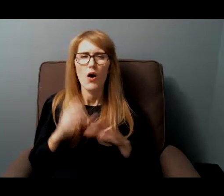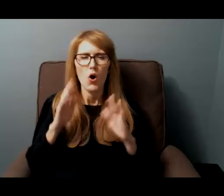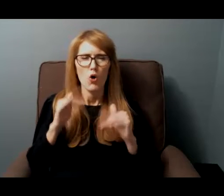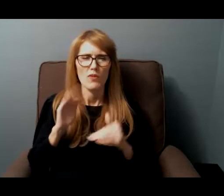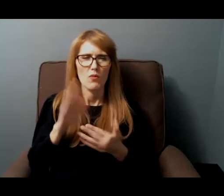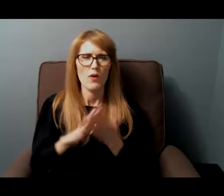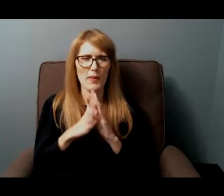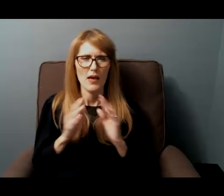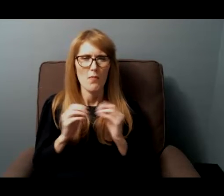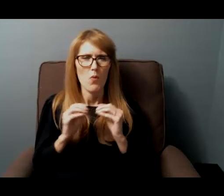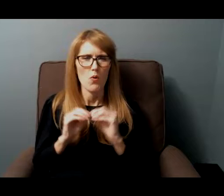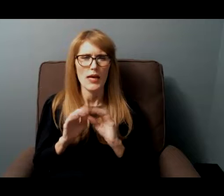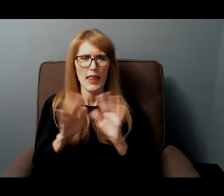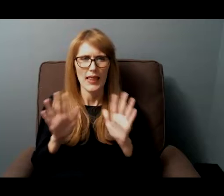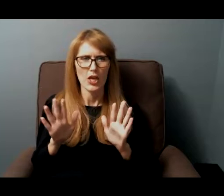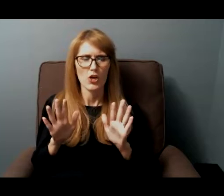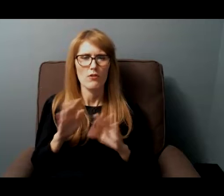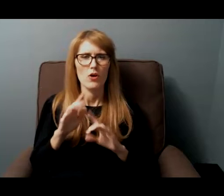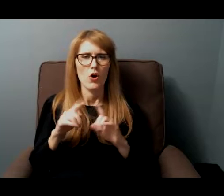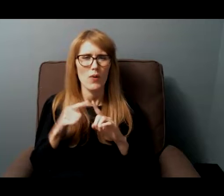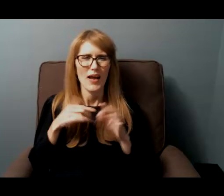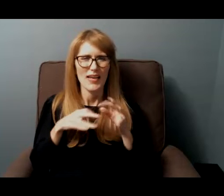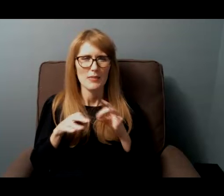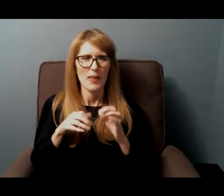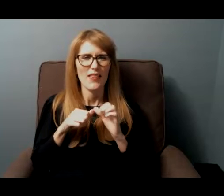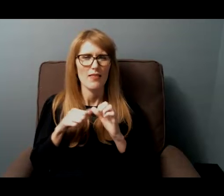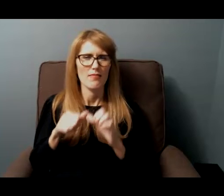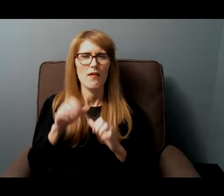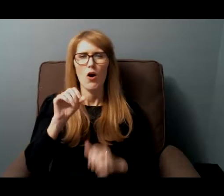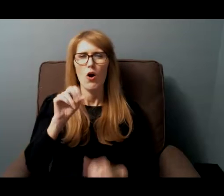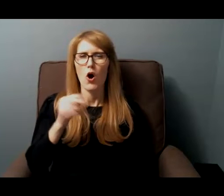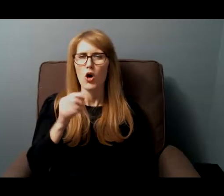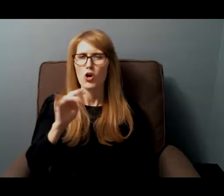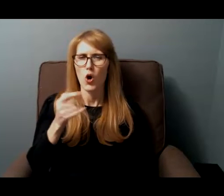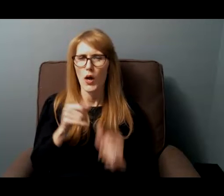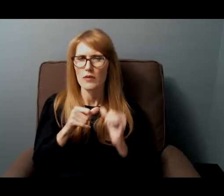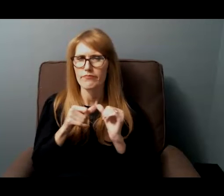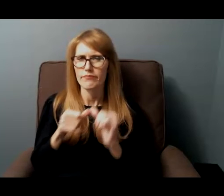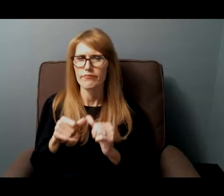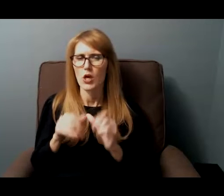talk about the ongoing reporting slides. Right now I just want to make sure everybody feels